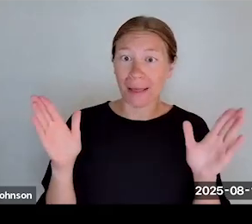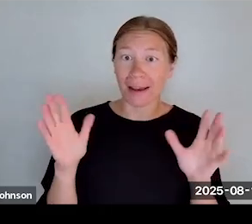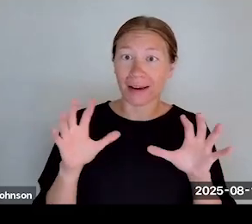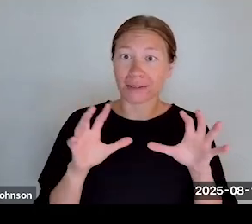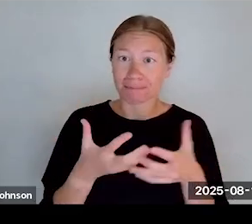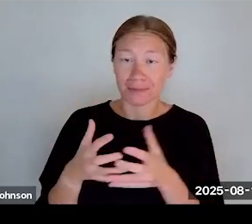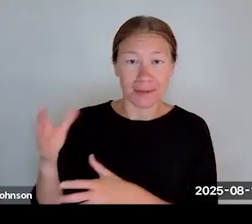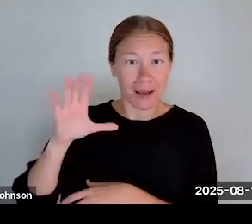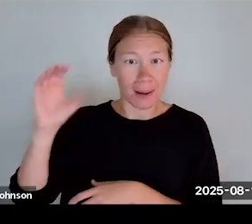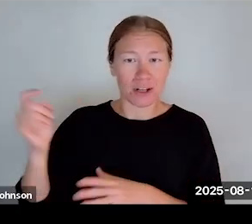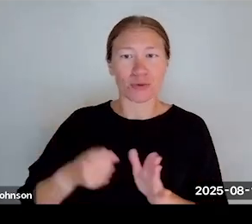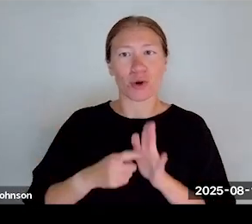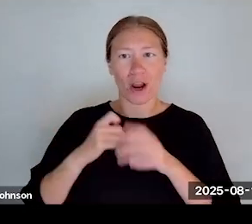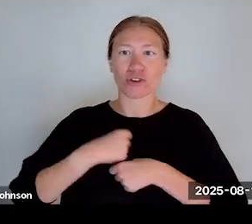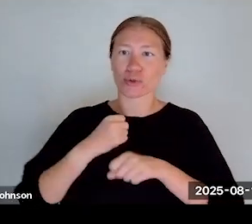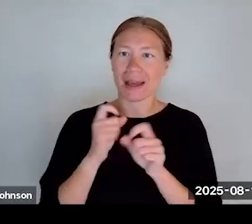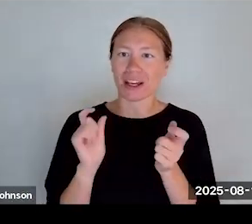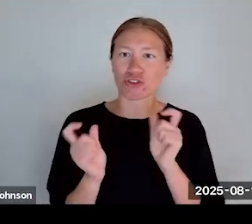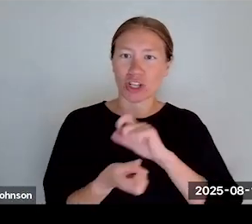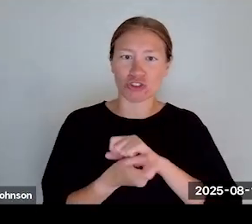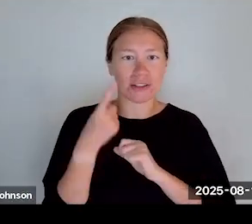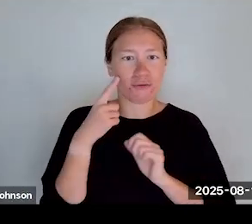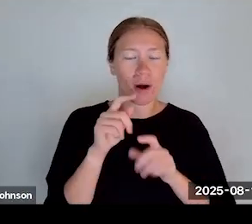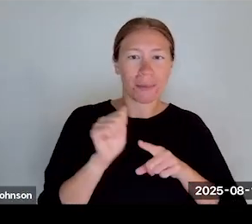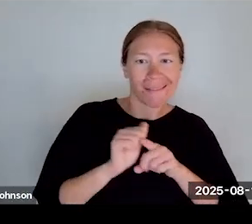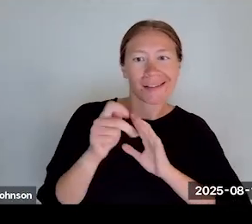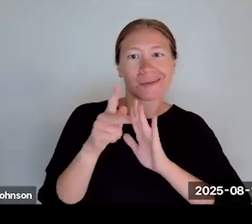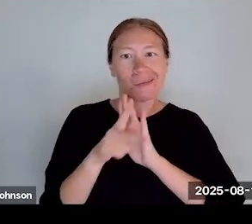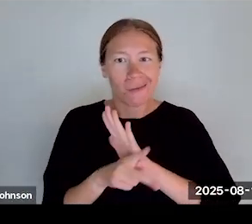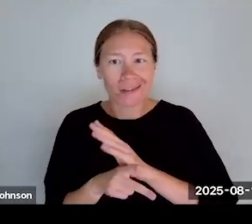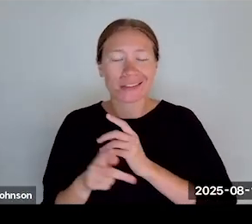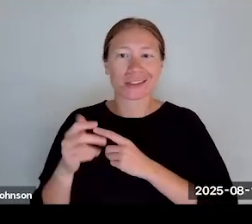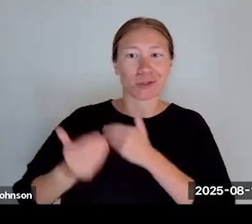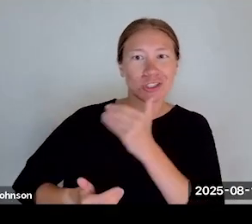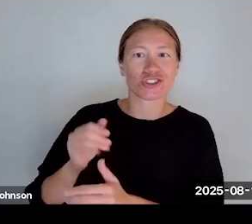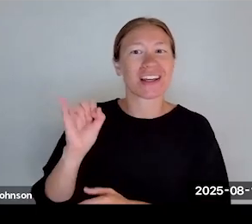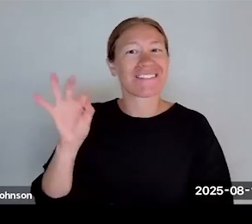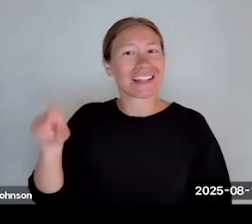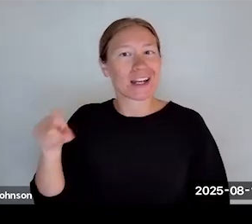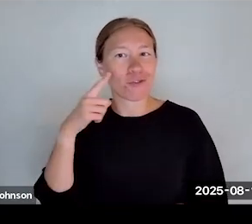to their policies, practices, or procedures when it's necessary for an individual with a disability.